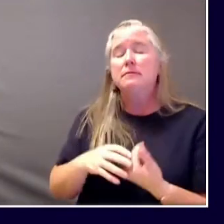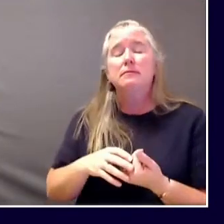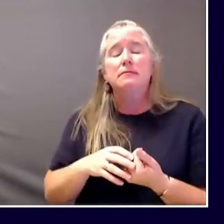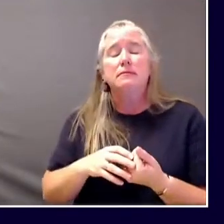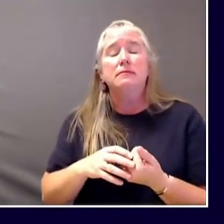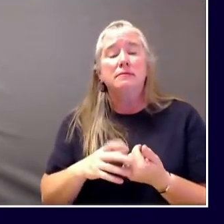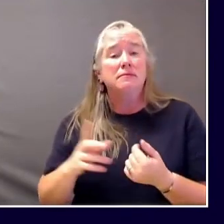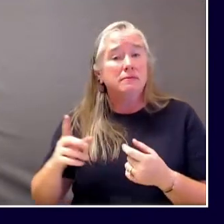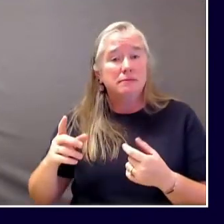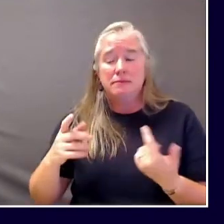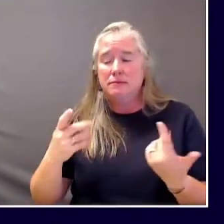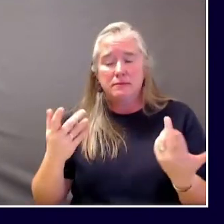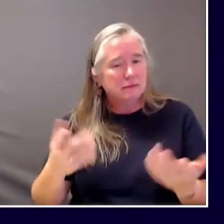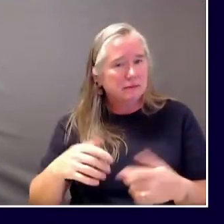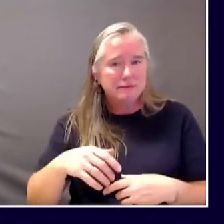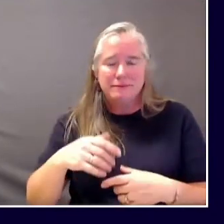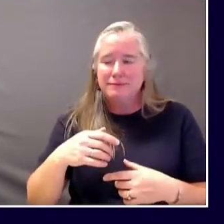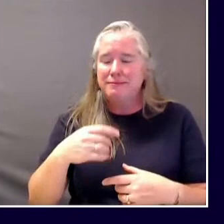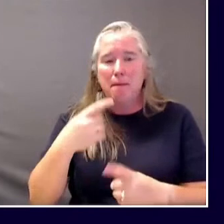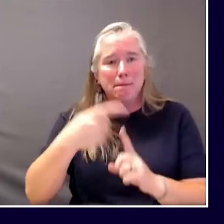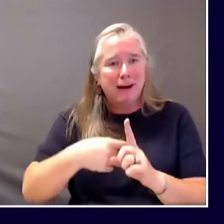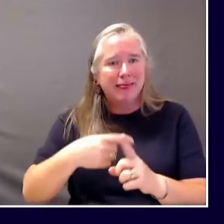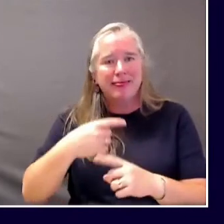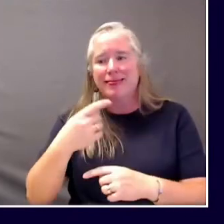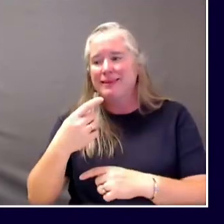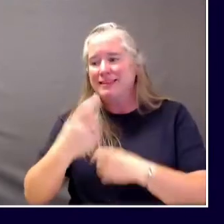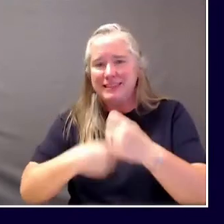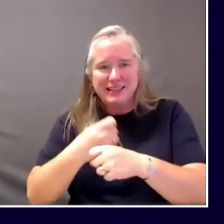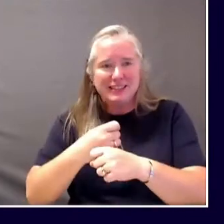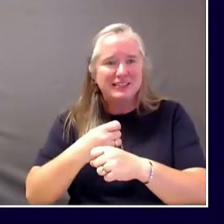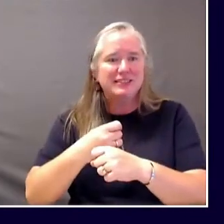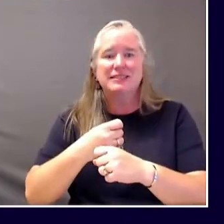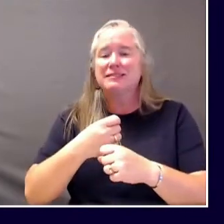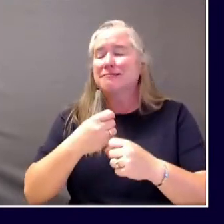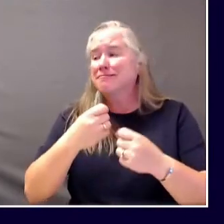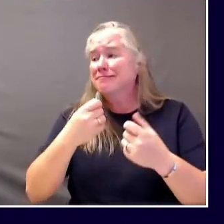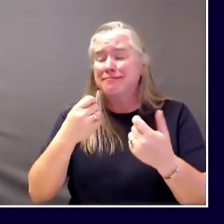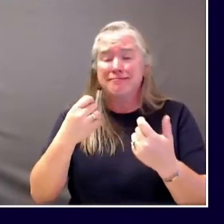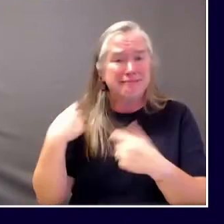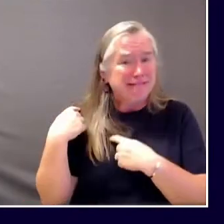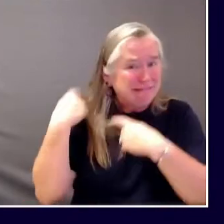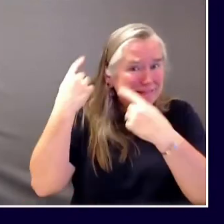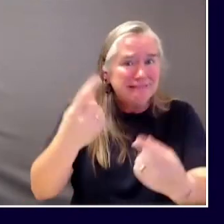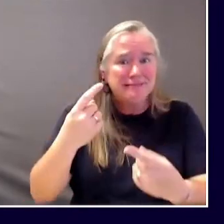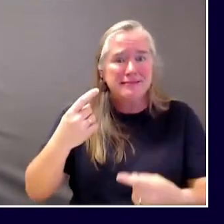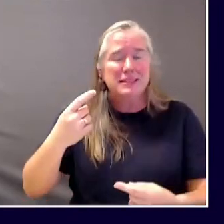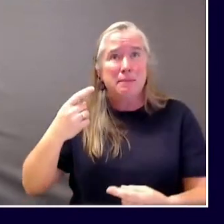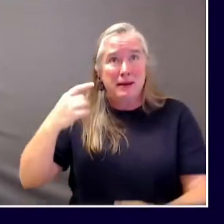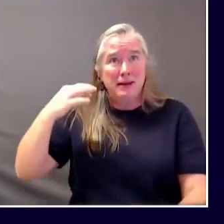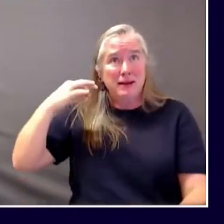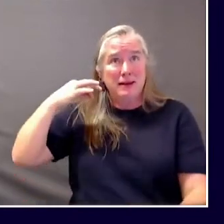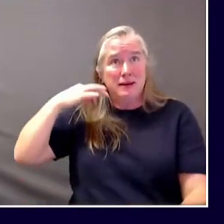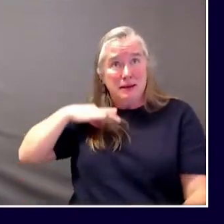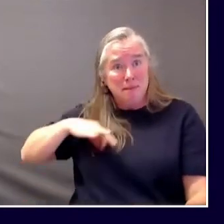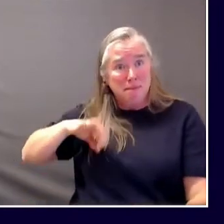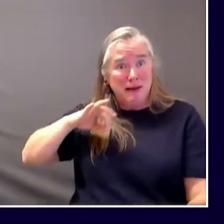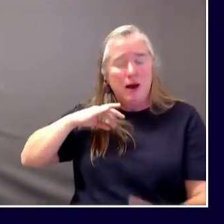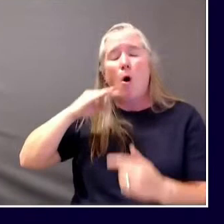years decades eternity home has been viewed as a safe haven